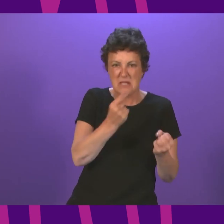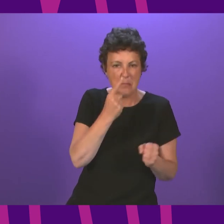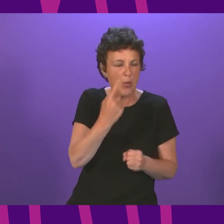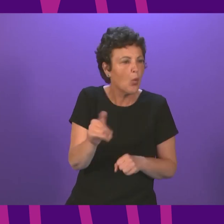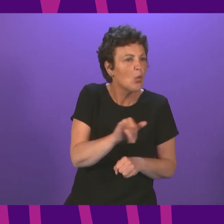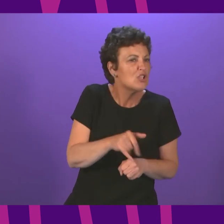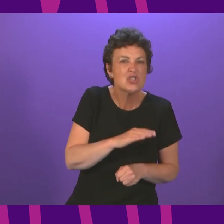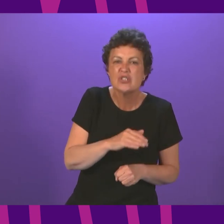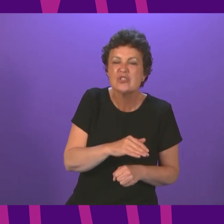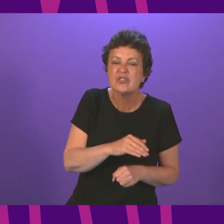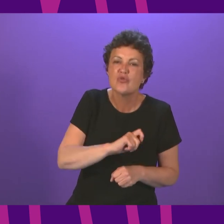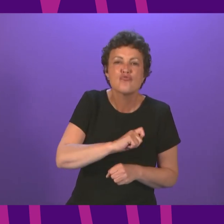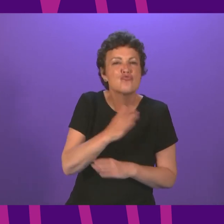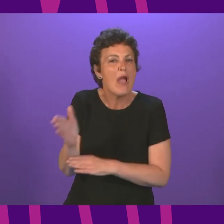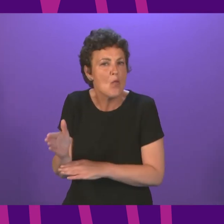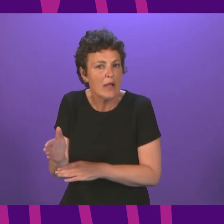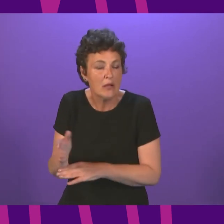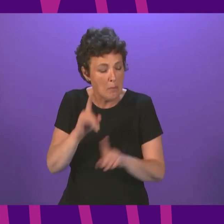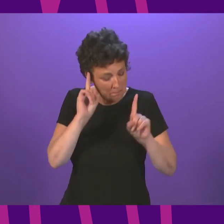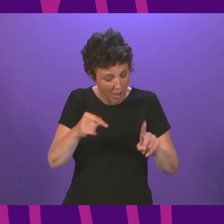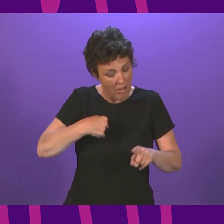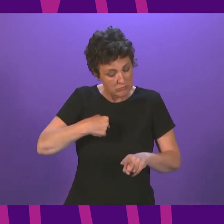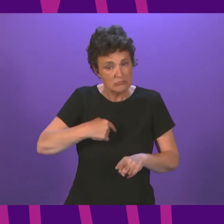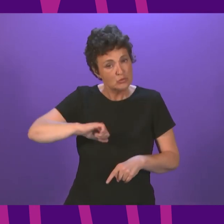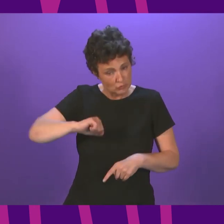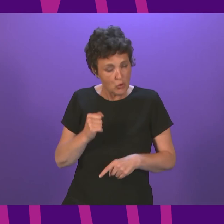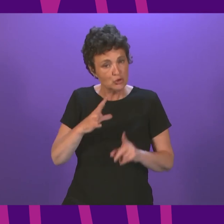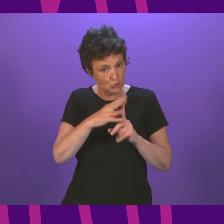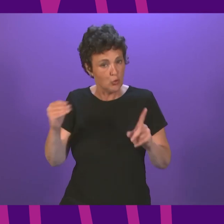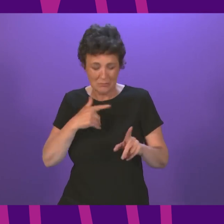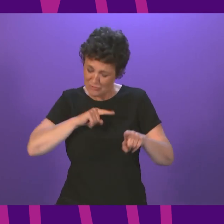for me to rule on. As she knows, there are several avenues through which members can